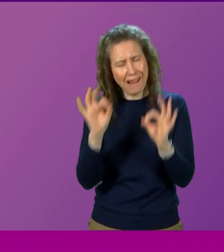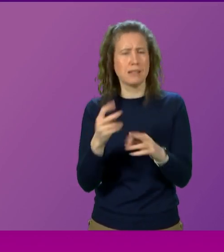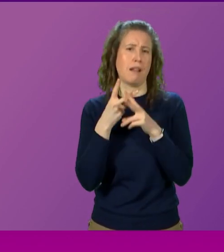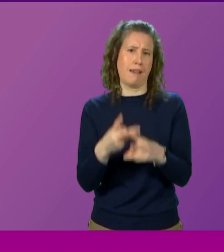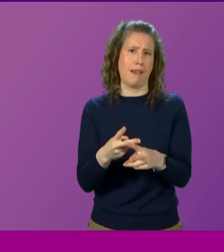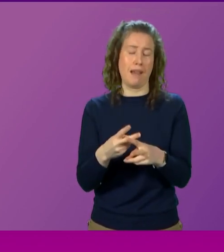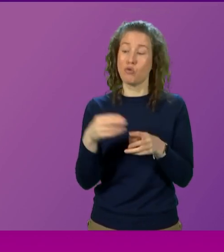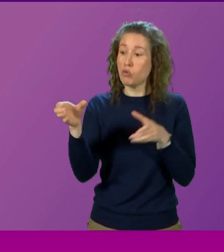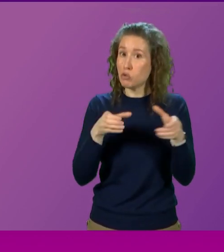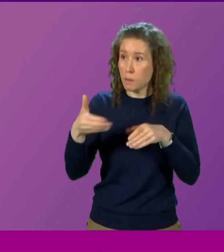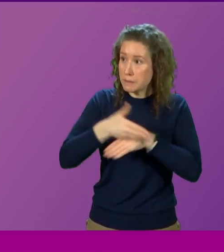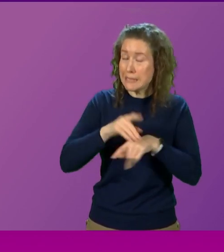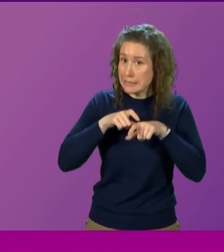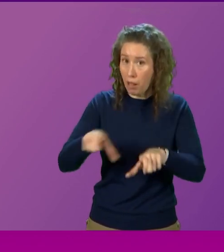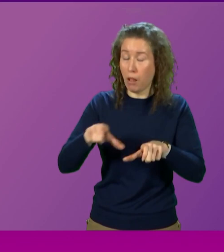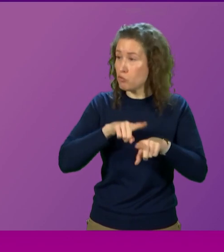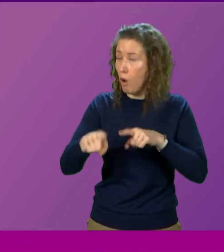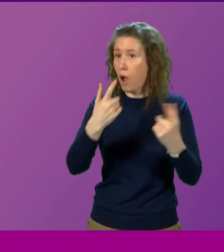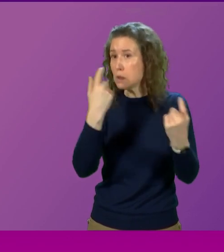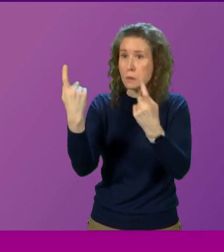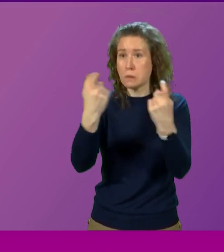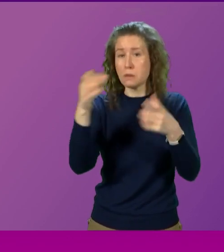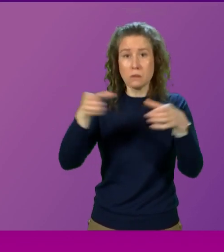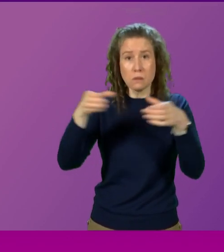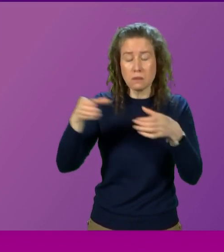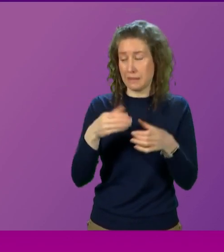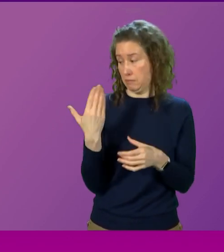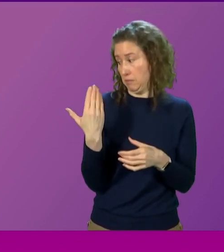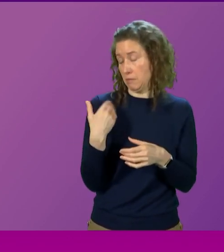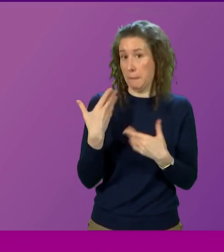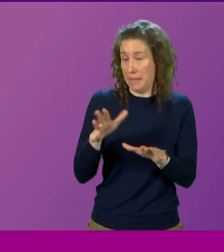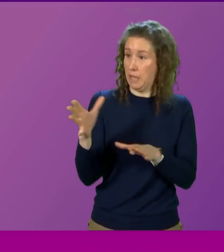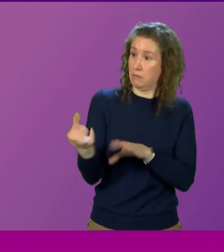Recruitment efforts are on-going; in fact, there has been recent success in recruiting